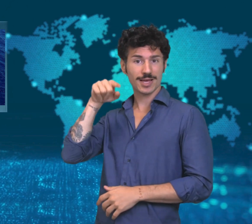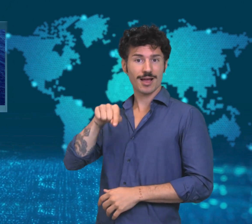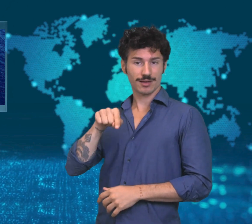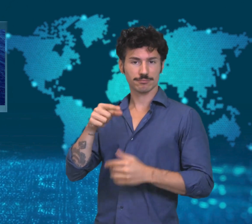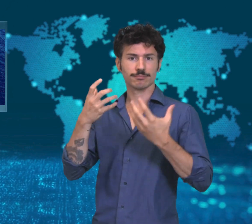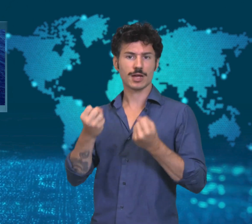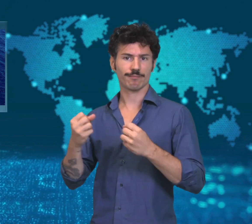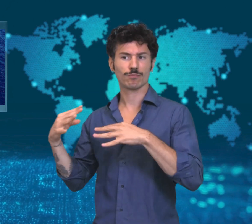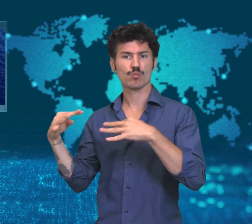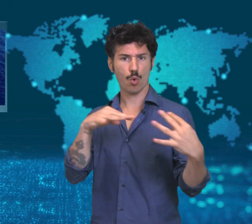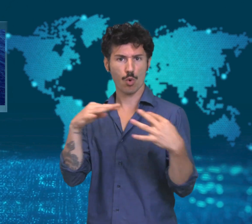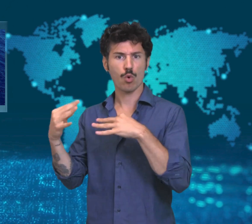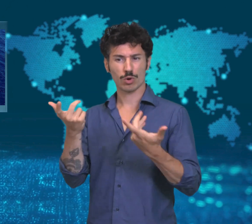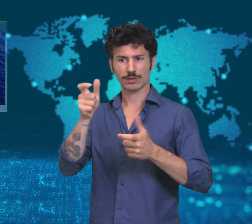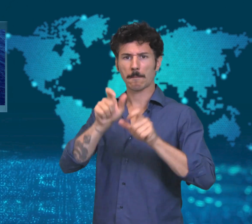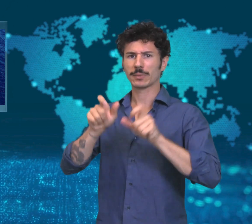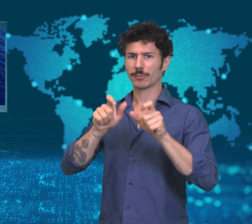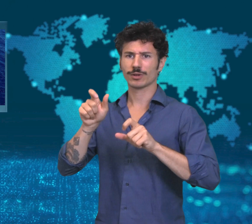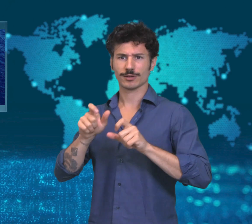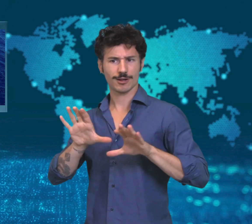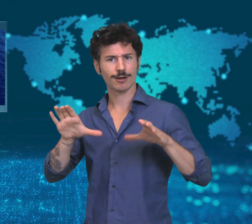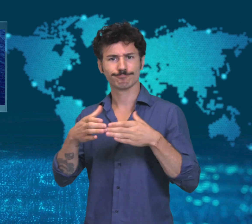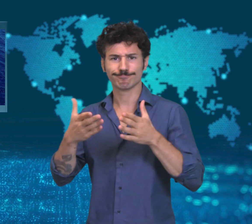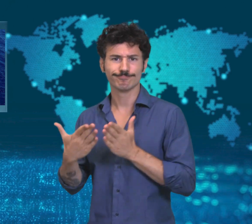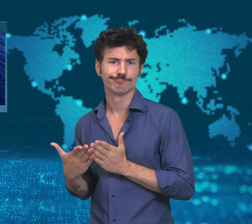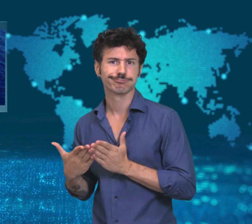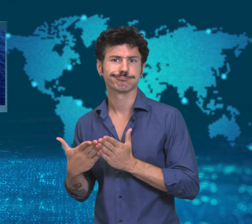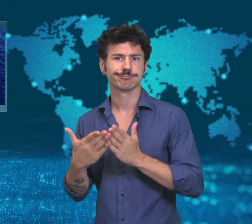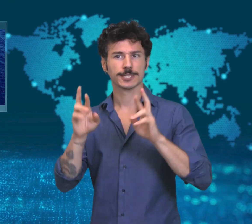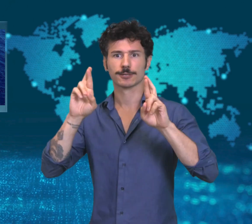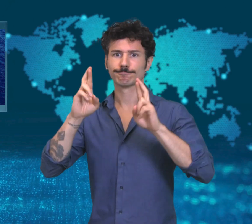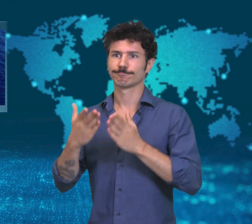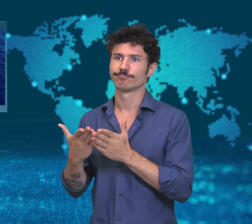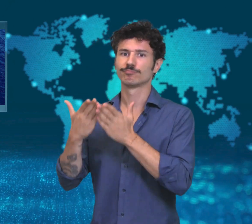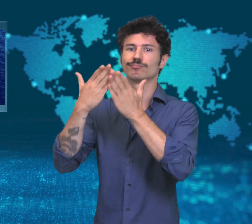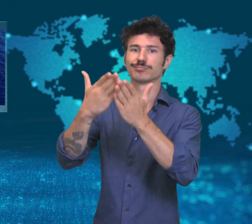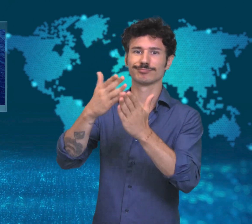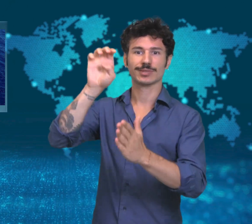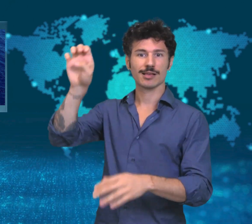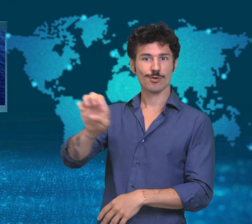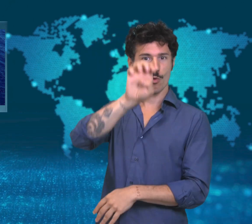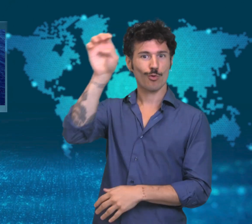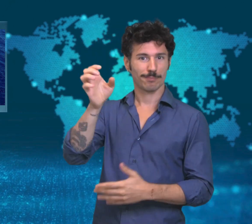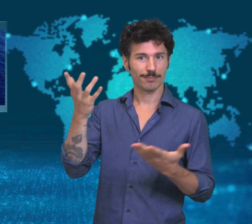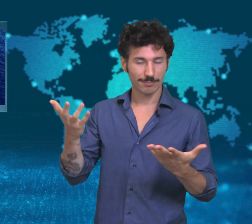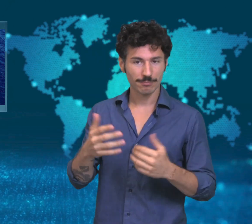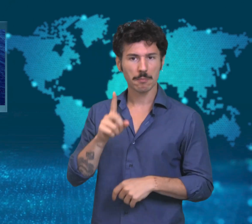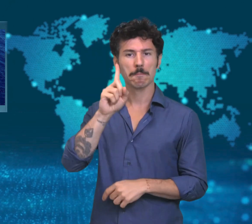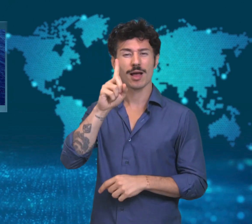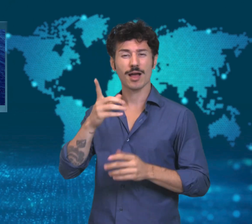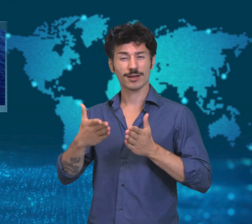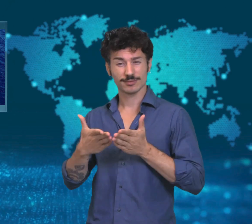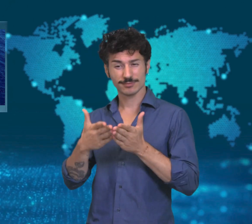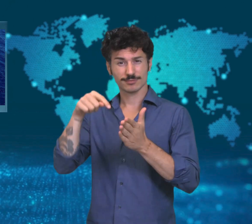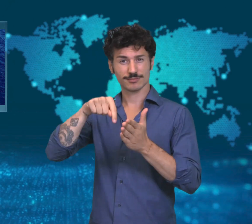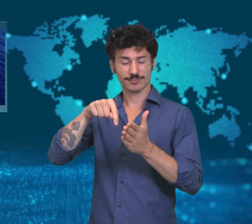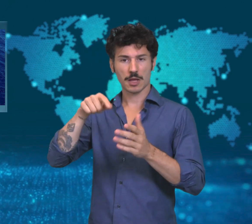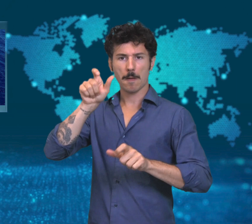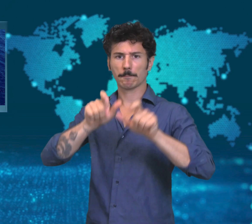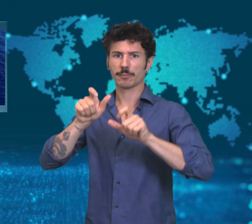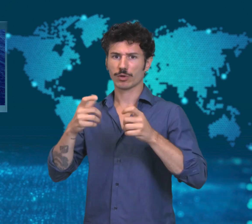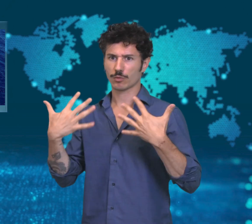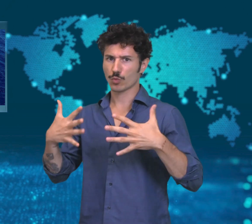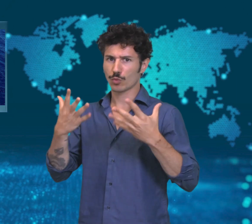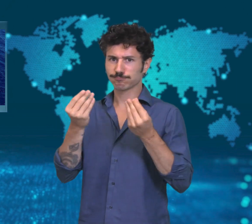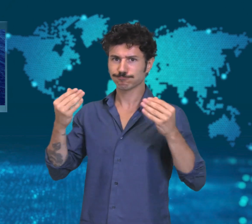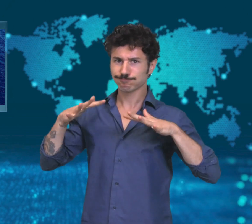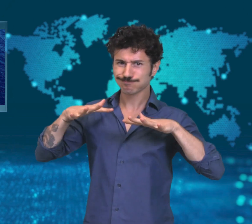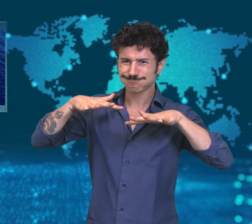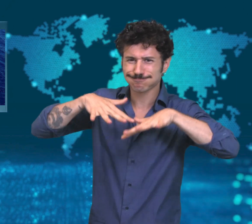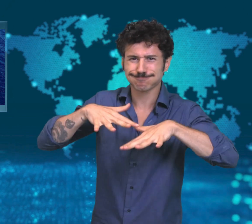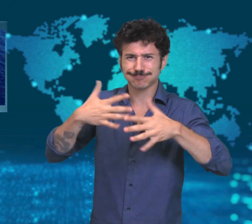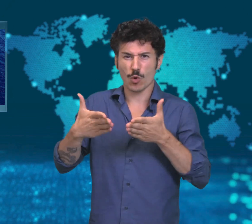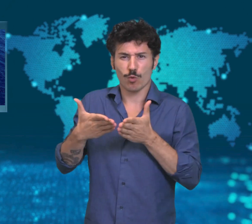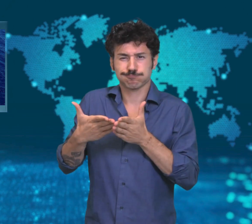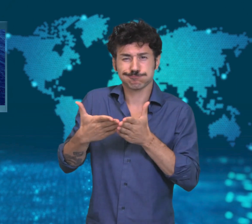The migrants escaped the war in Libya with the hopes of entering a European country,